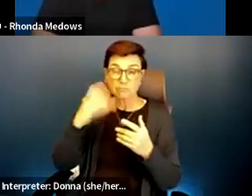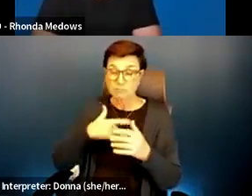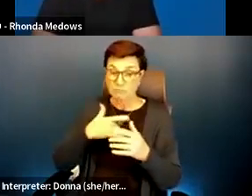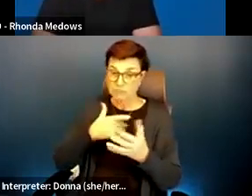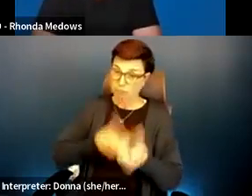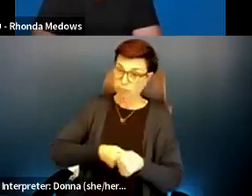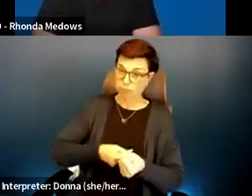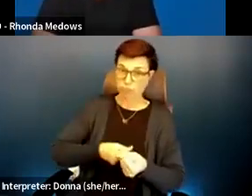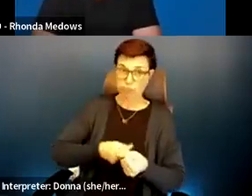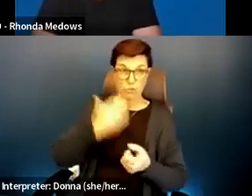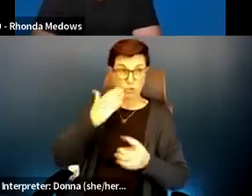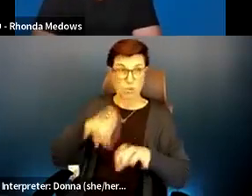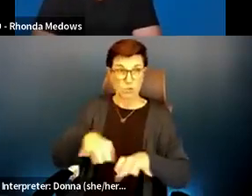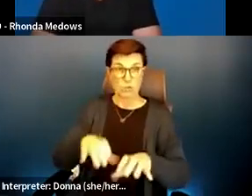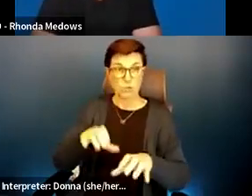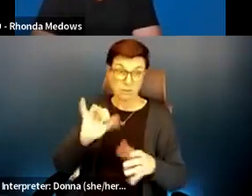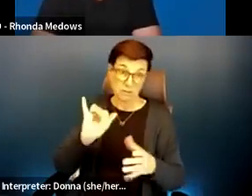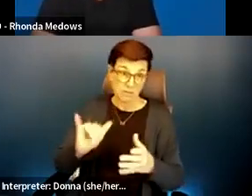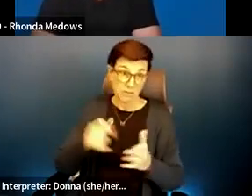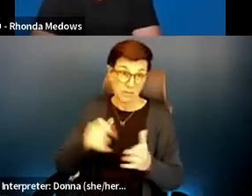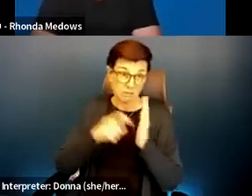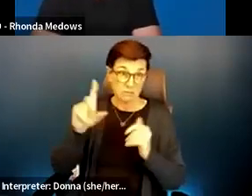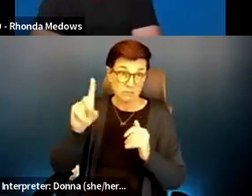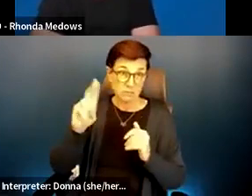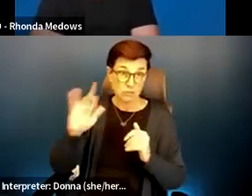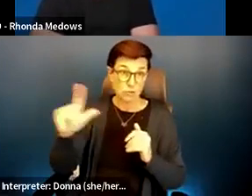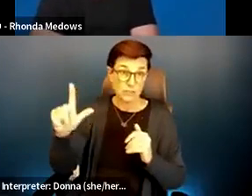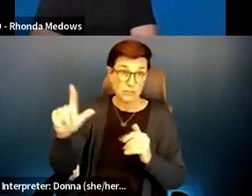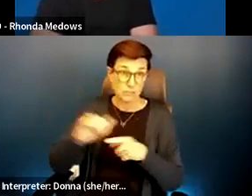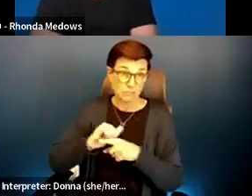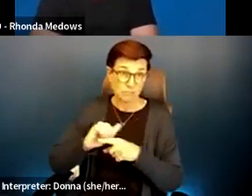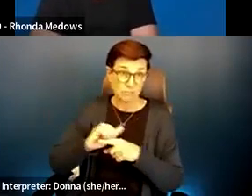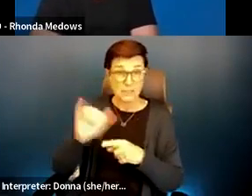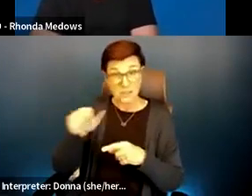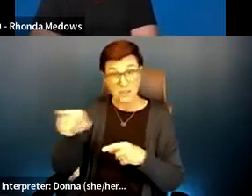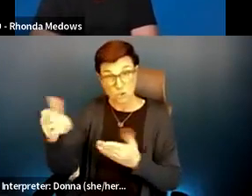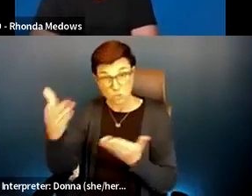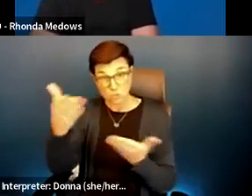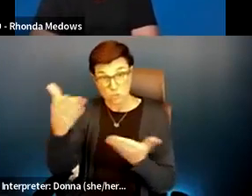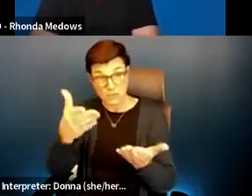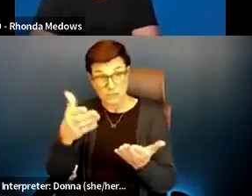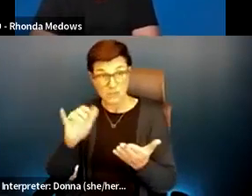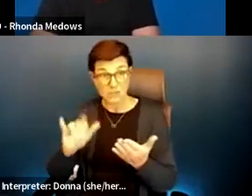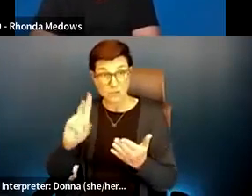And drills certainly help with that. I think this issue you're raising, is it the juncture of planning and governance?